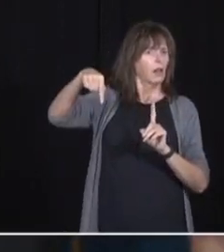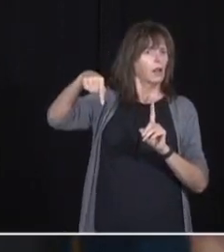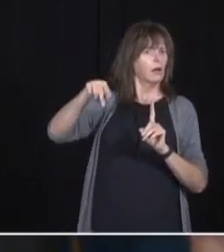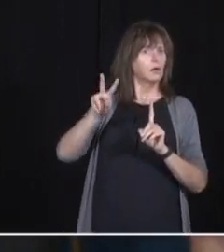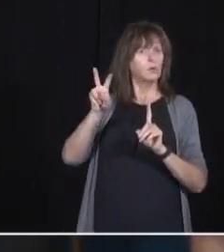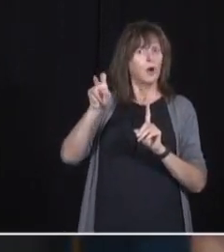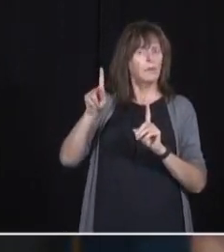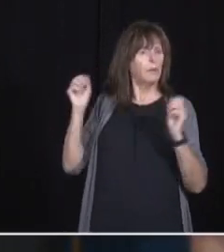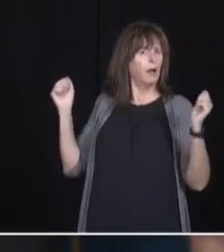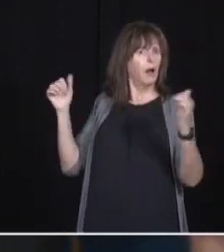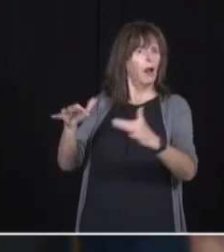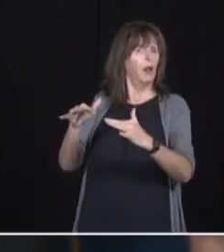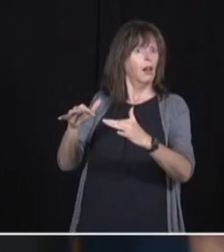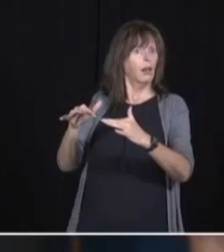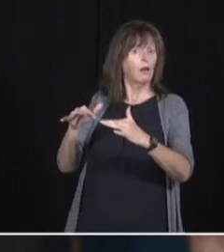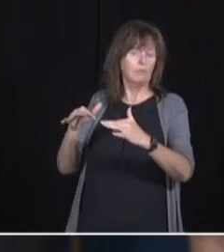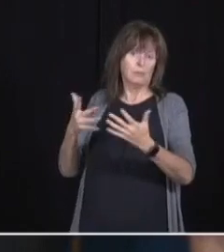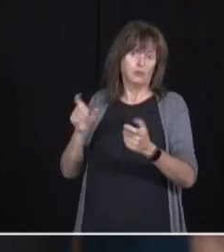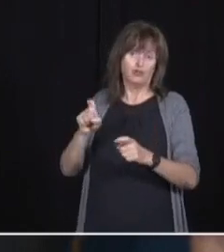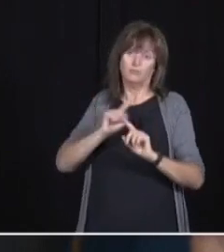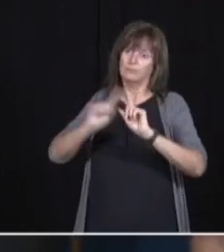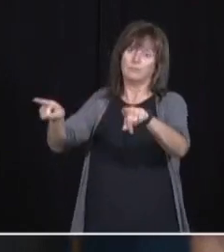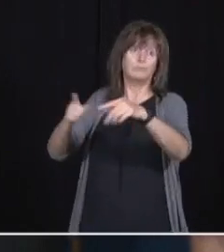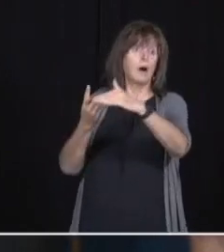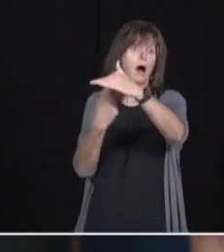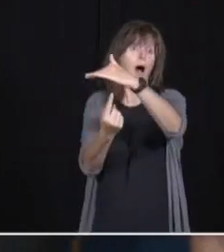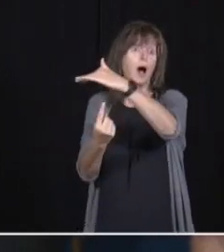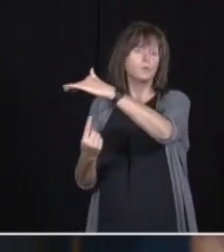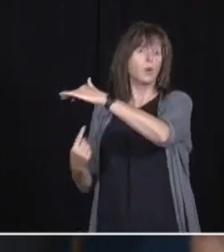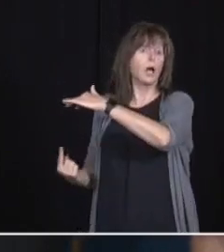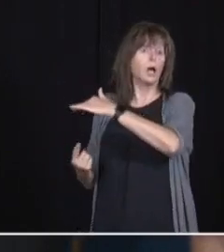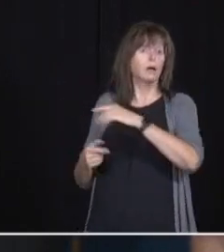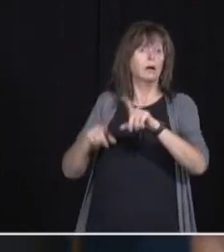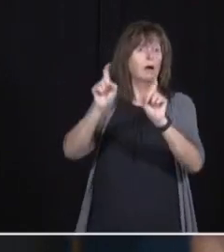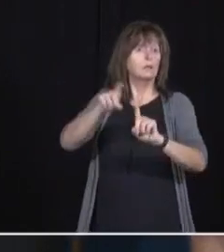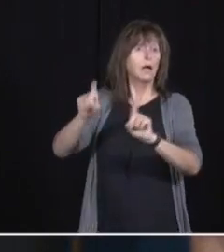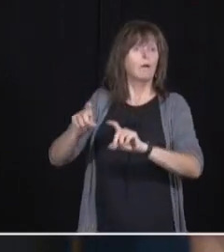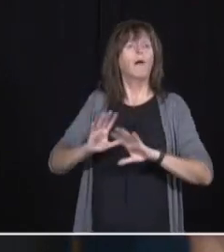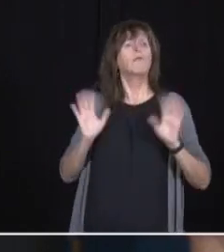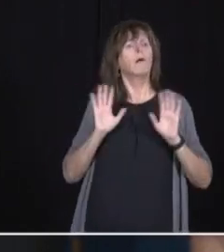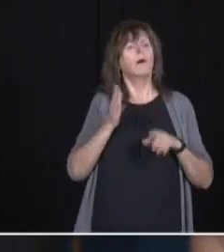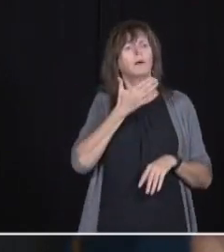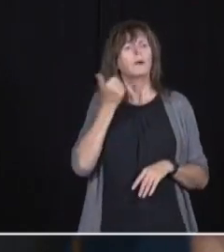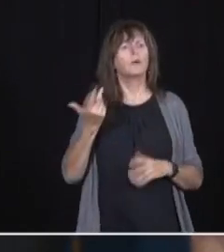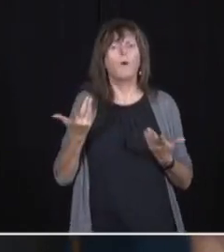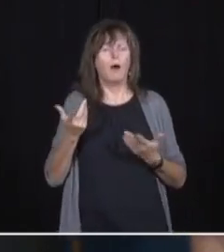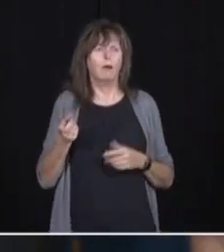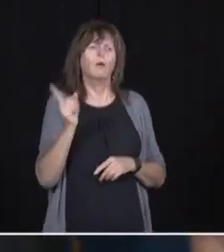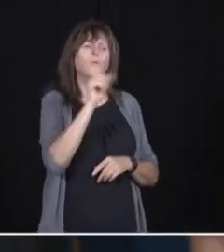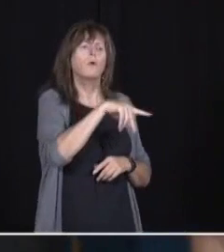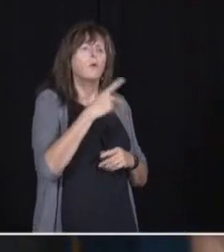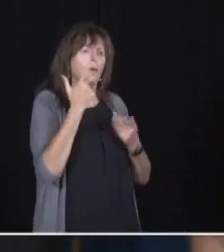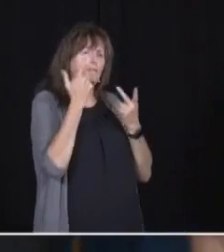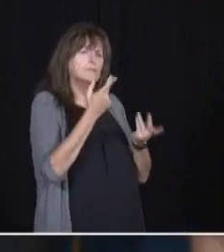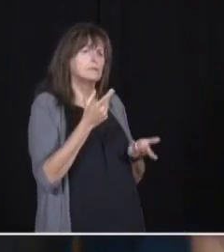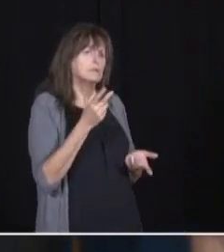It is ridiculous. And over the 200 people that showed up, maybe you should self isolate. Maybe you should go get tested.